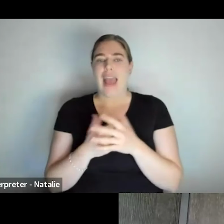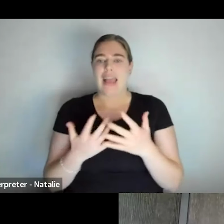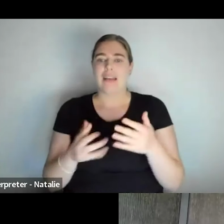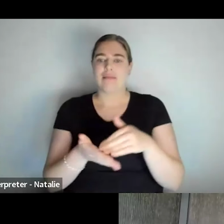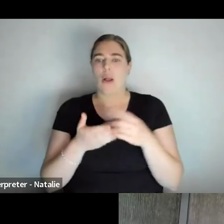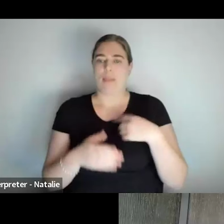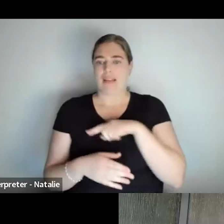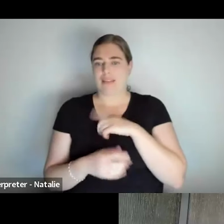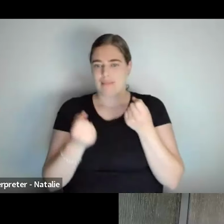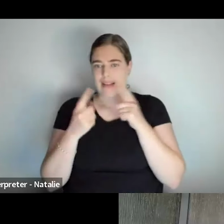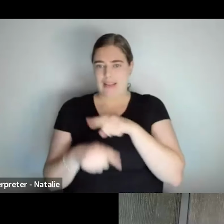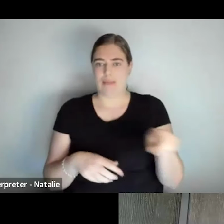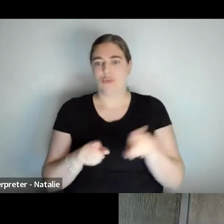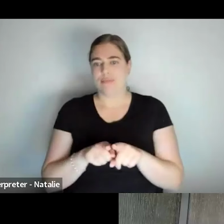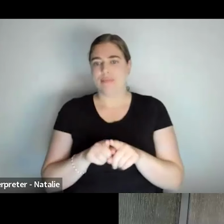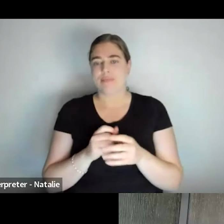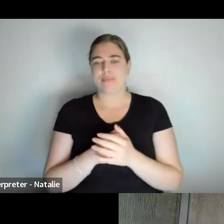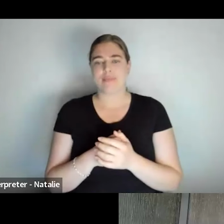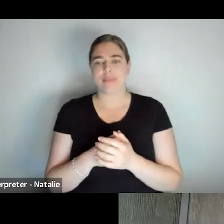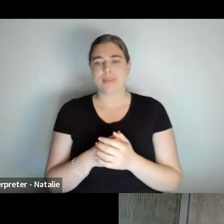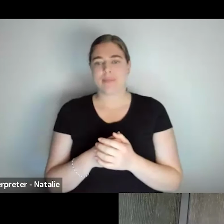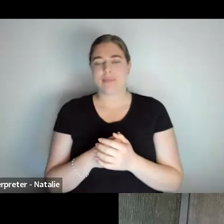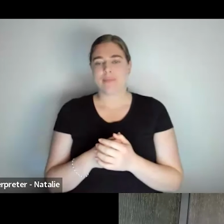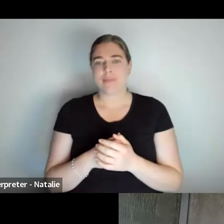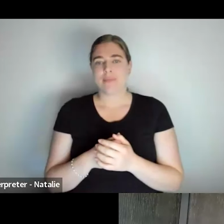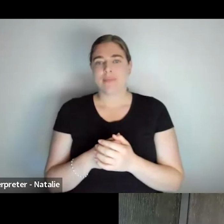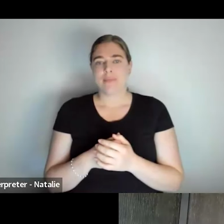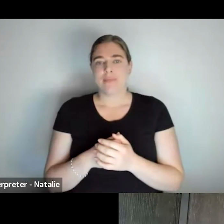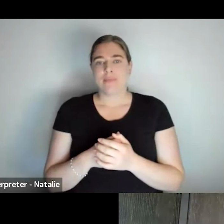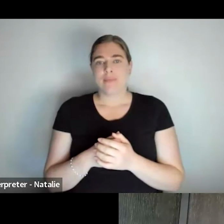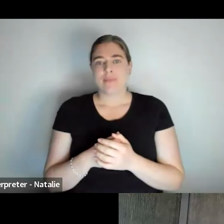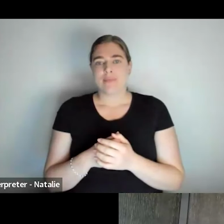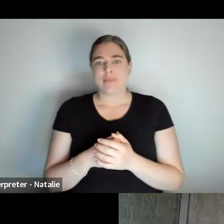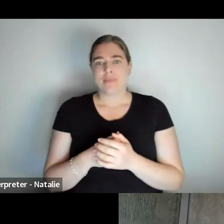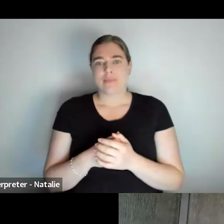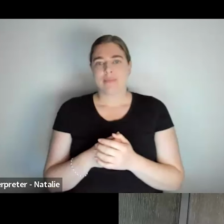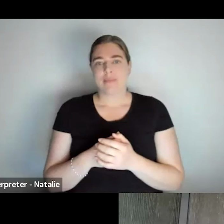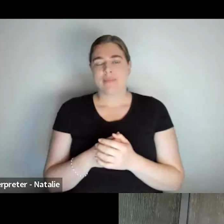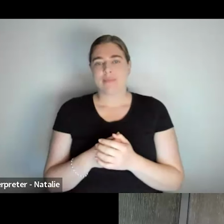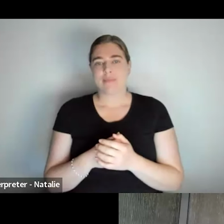and organisations for their communities. >> And ultimately the people to experience some